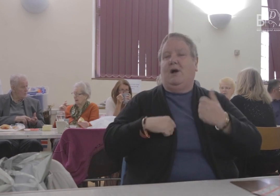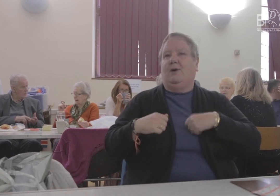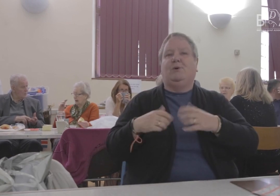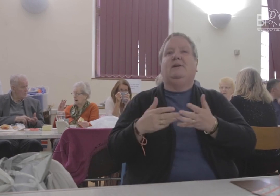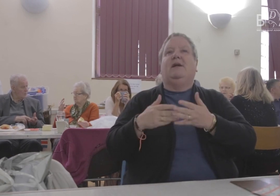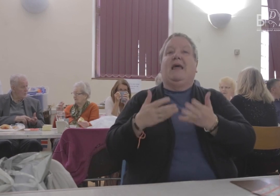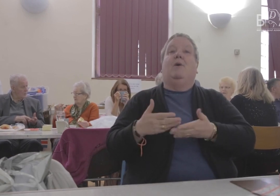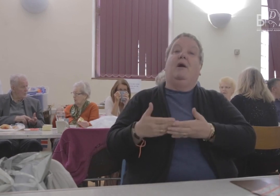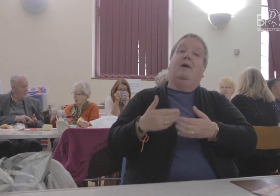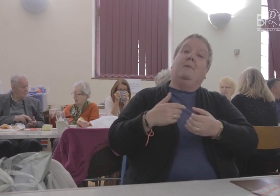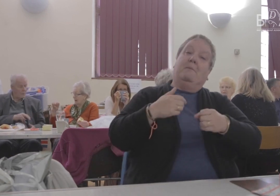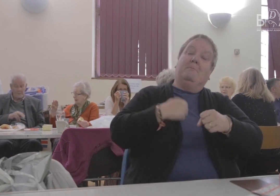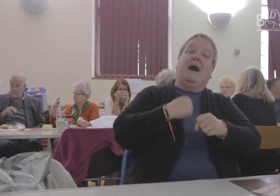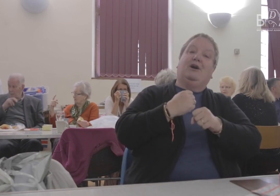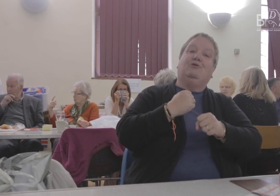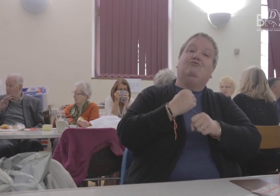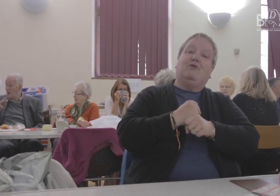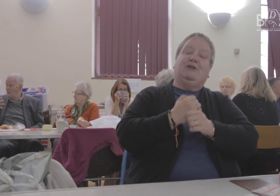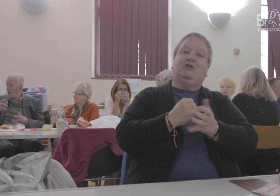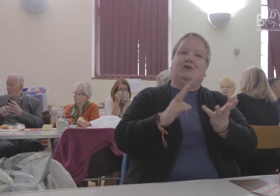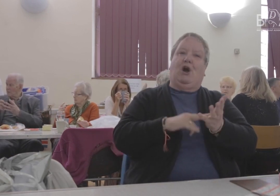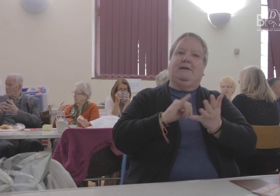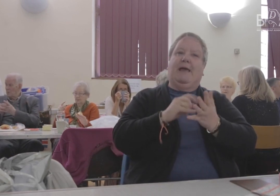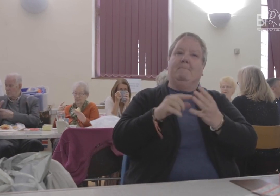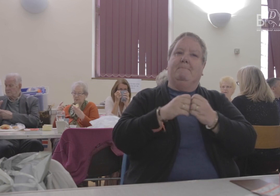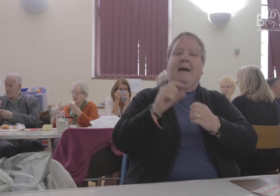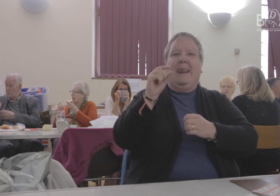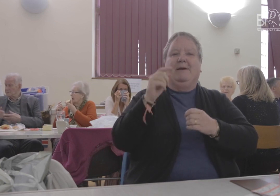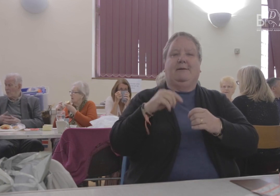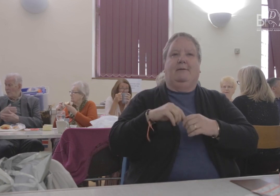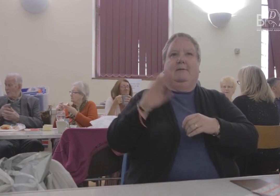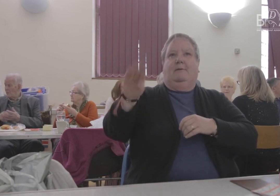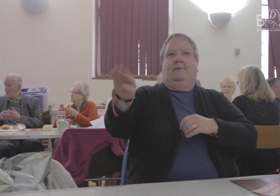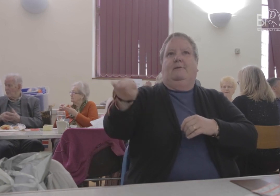I’m so proud of them. My grandson, Seb, is starting to sign too.